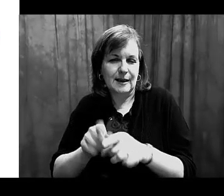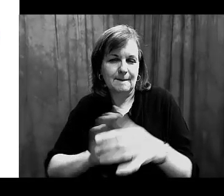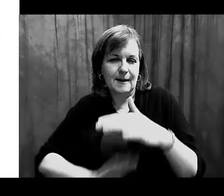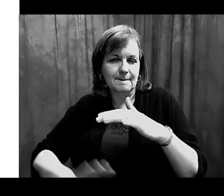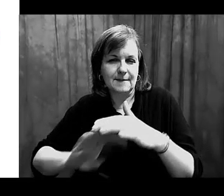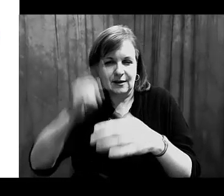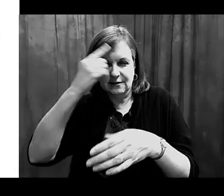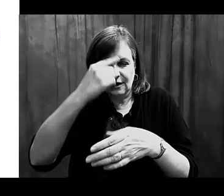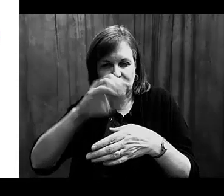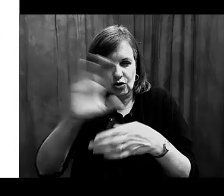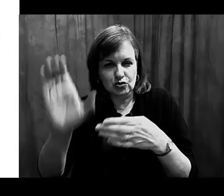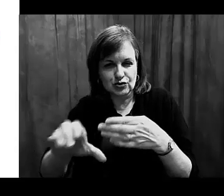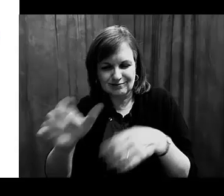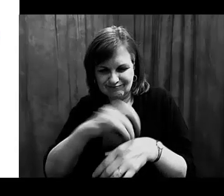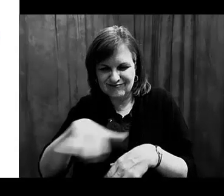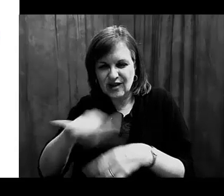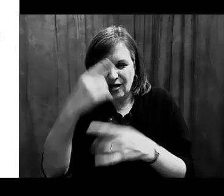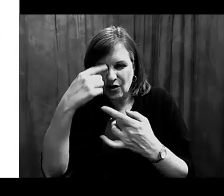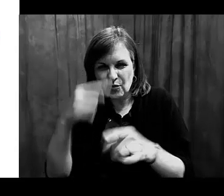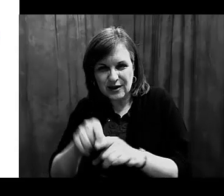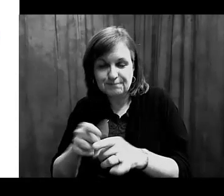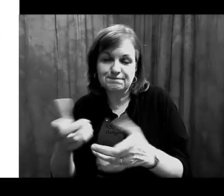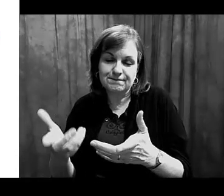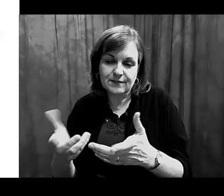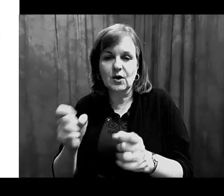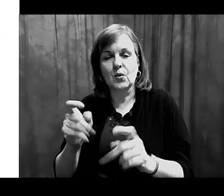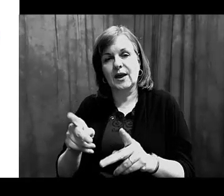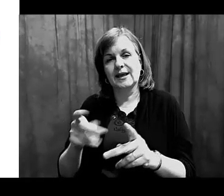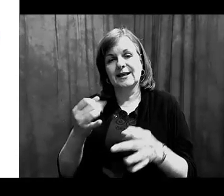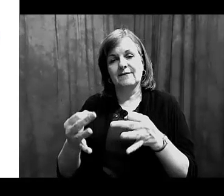basic conclusion